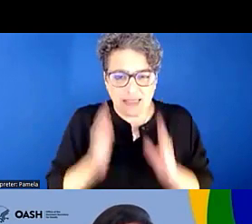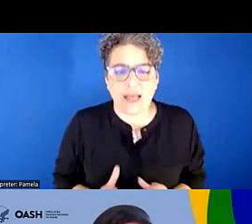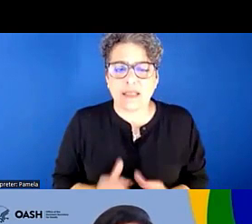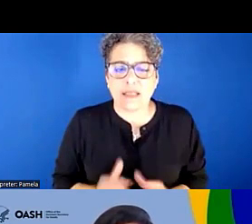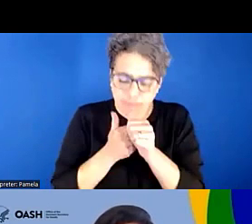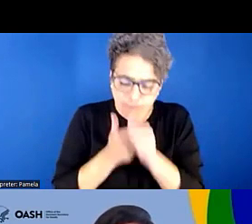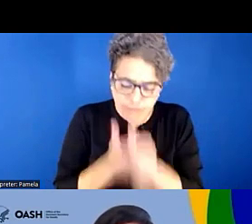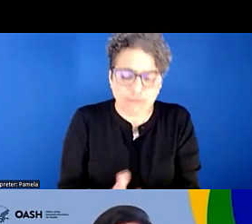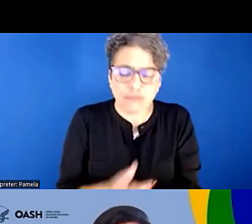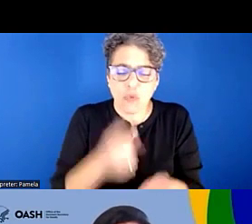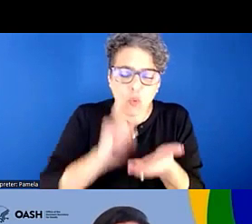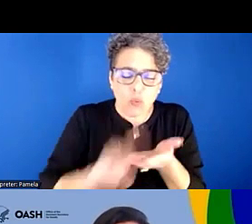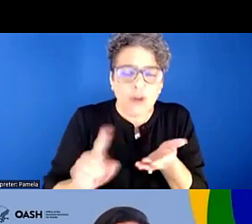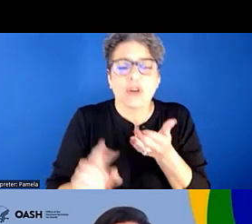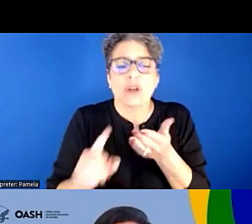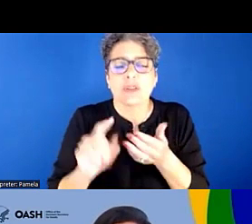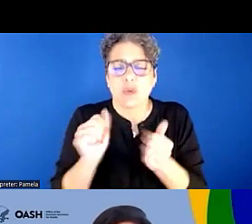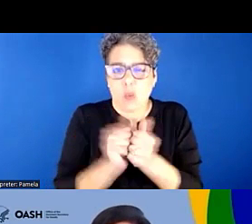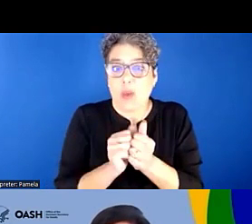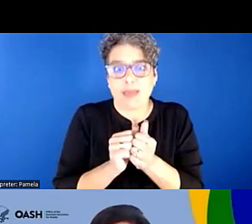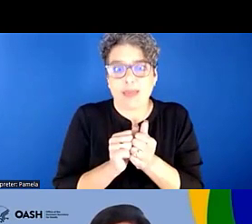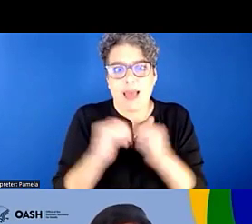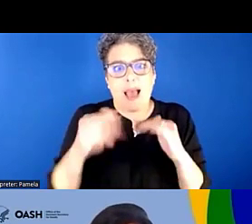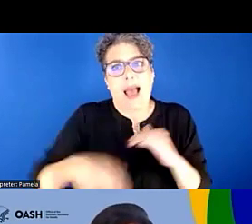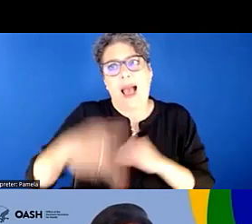and that's how they are contributing to advancements in science.